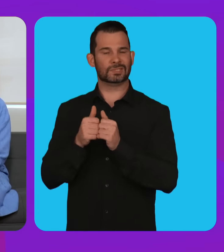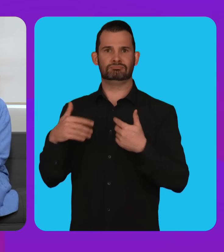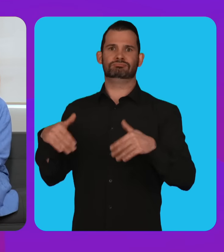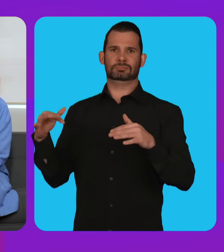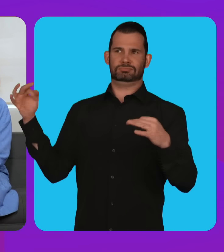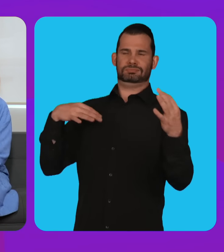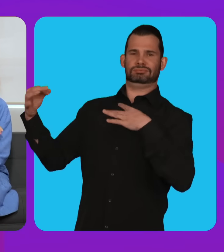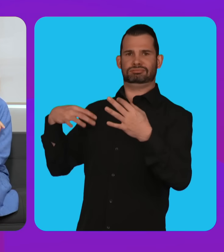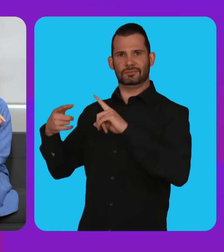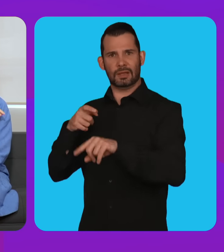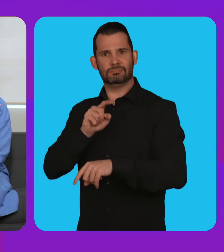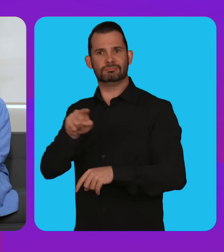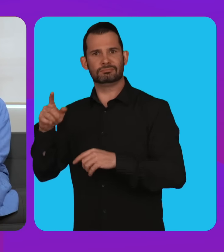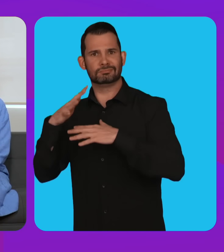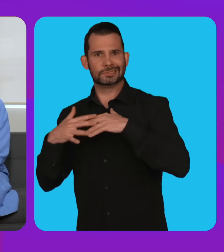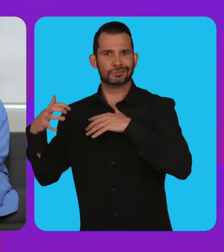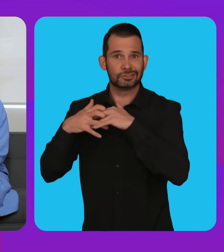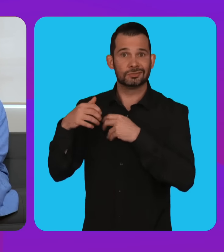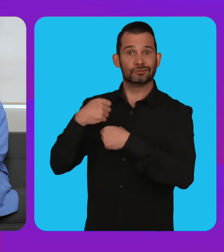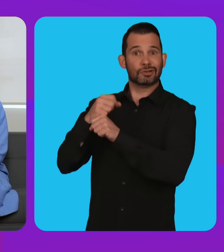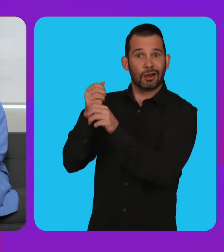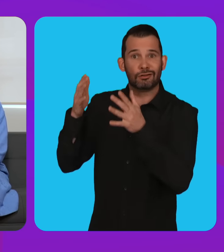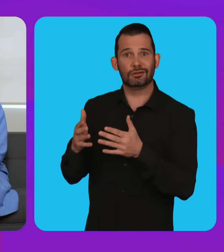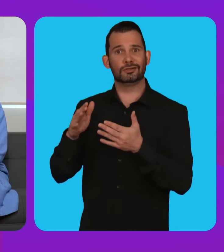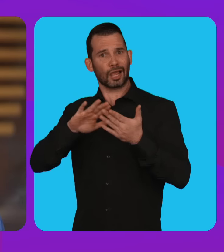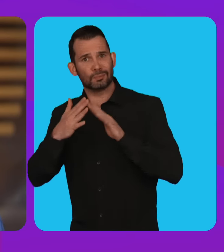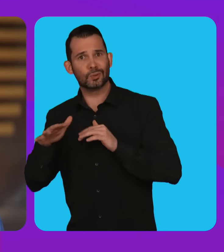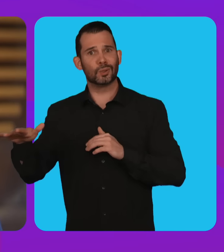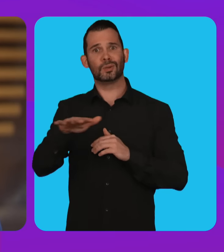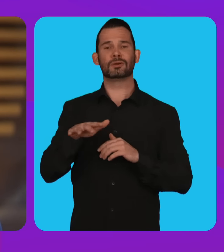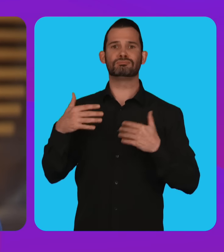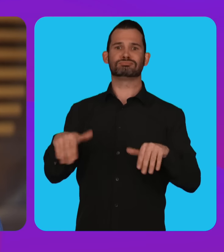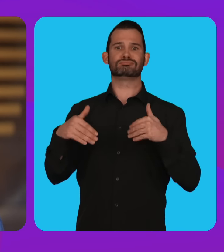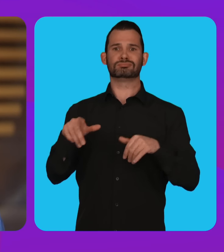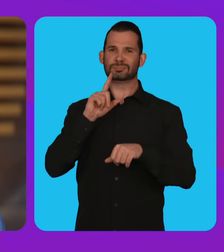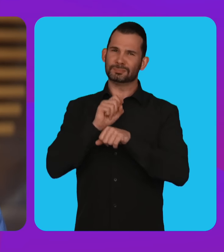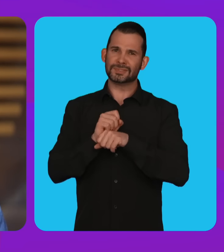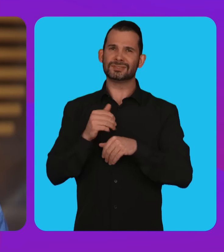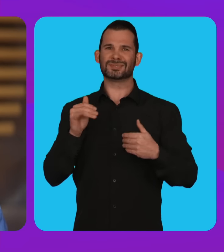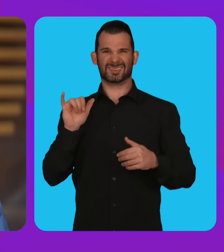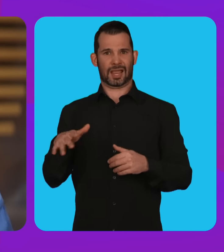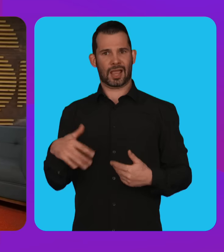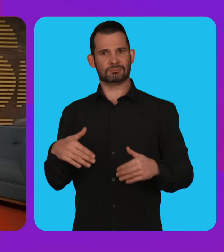with tremendous input from Indigenous creators and communities.